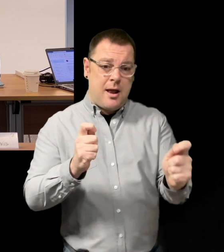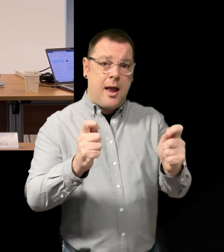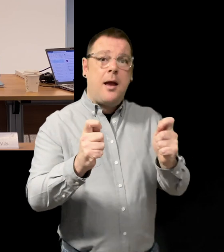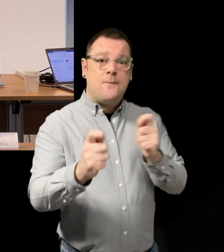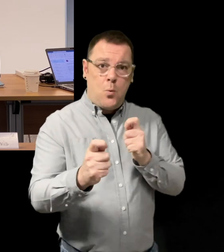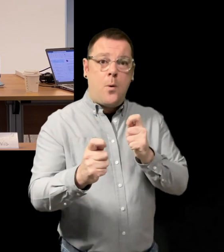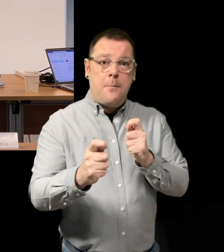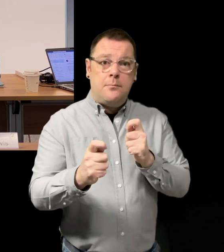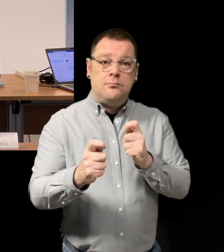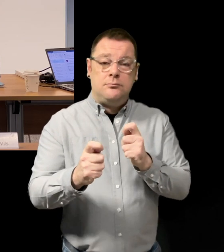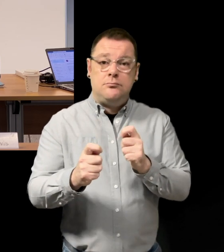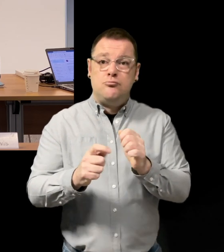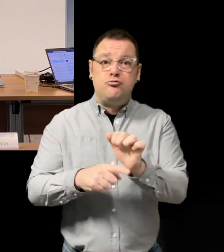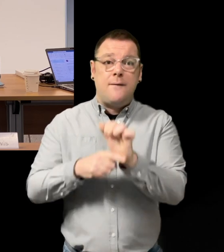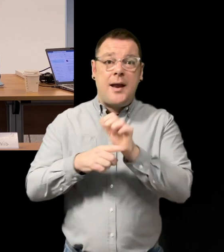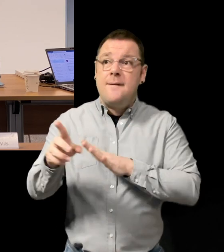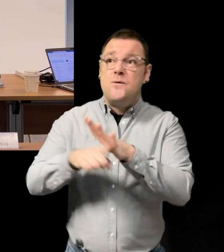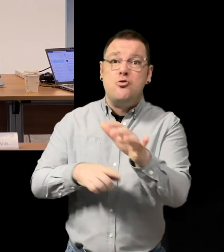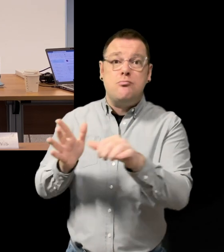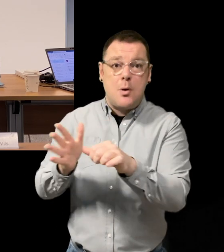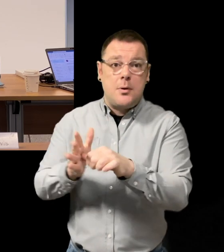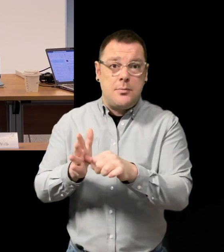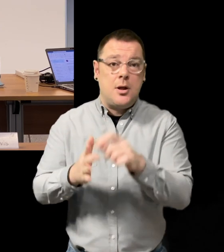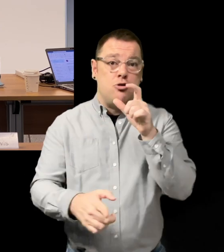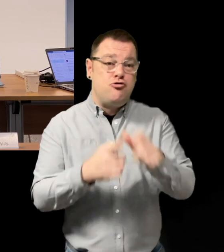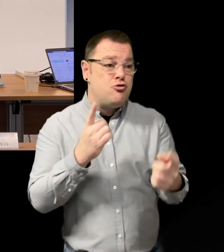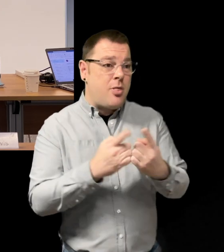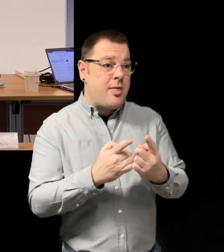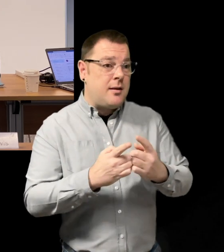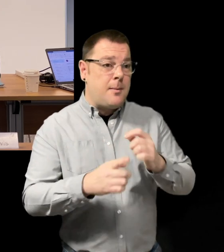focusing on preventing future problems and doing things more effectively